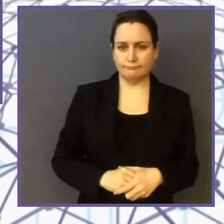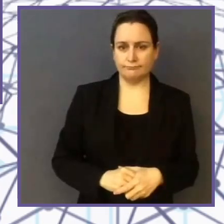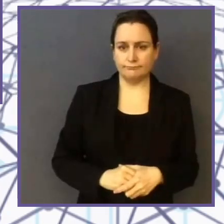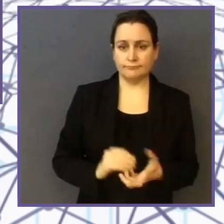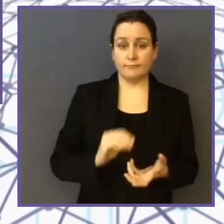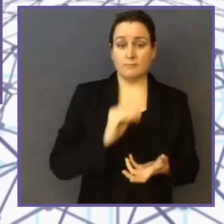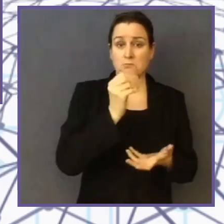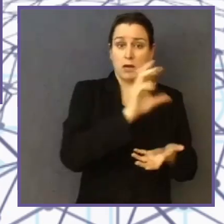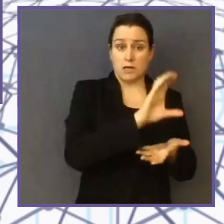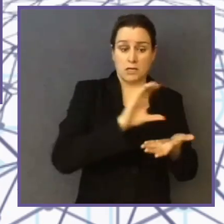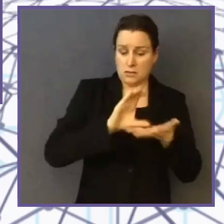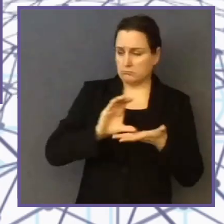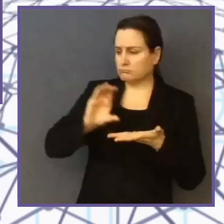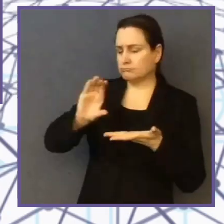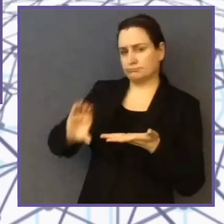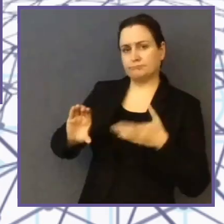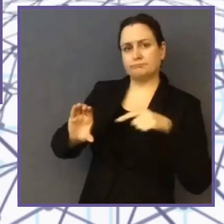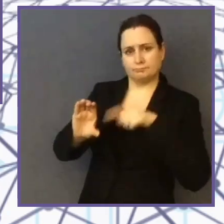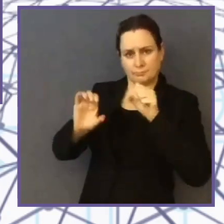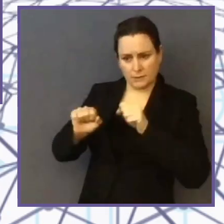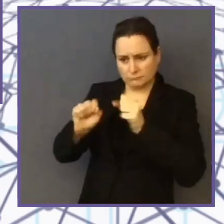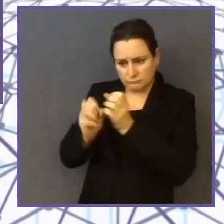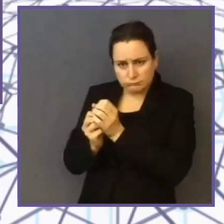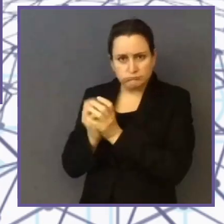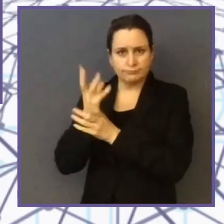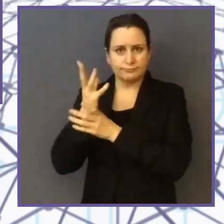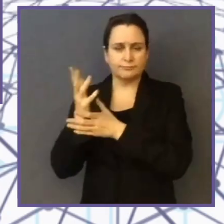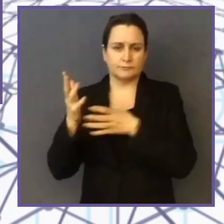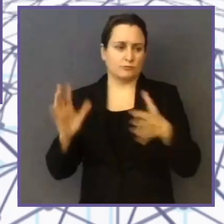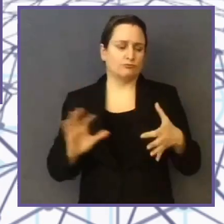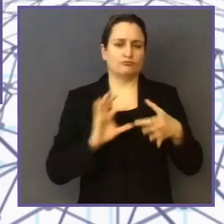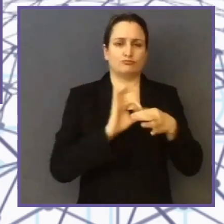of of this work is developing disability focused partnerships and community building.